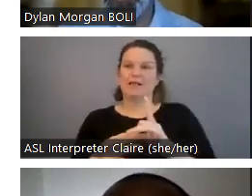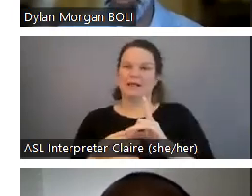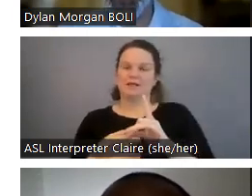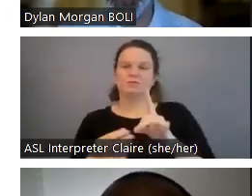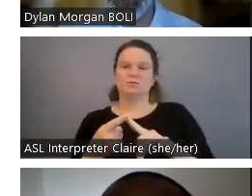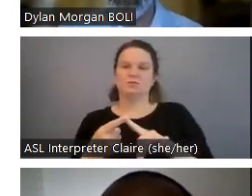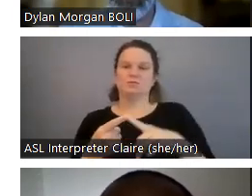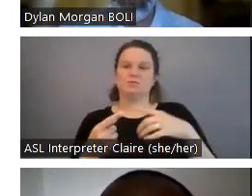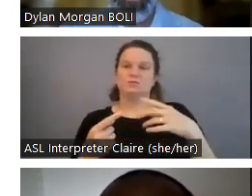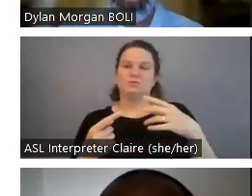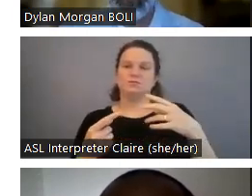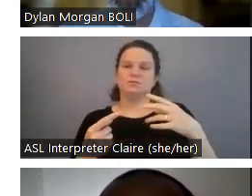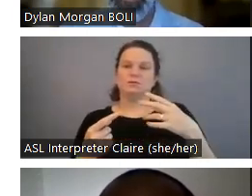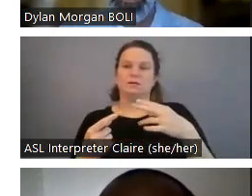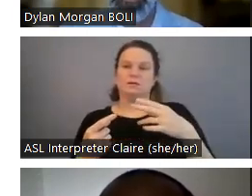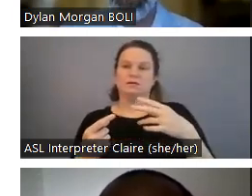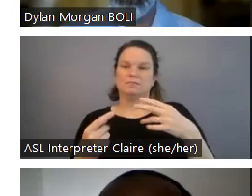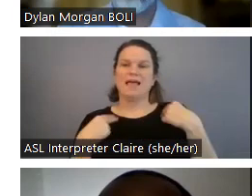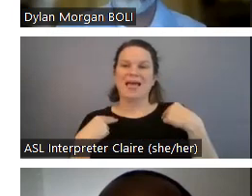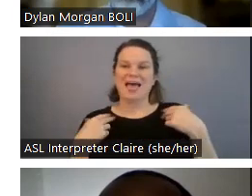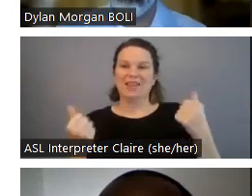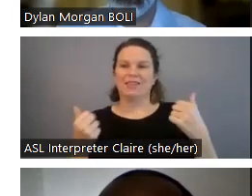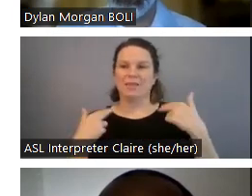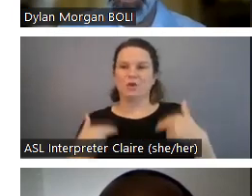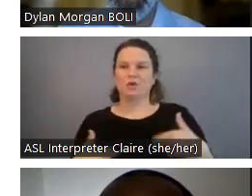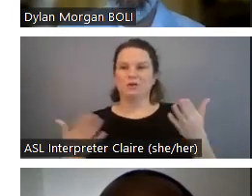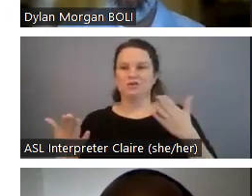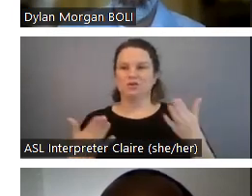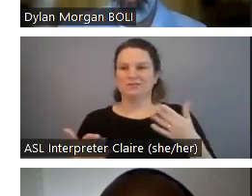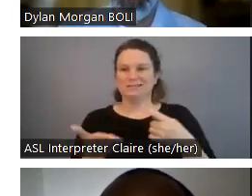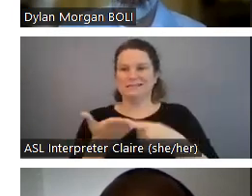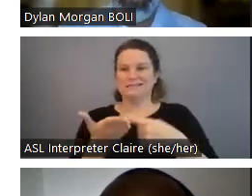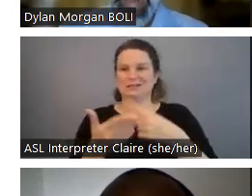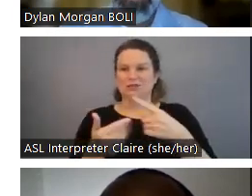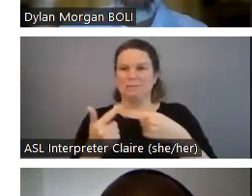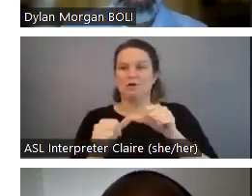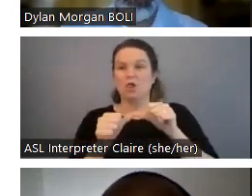Health and Human Services, sort of